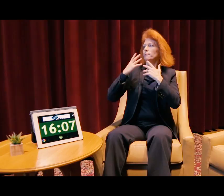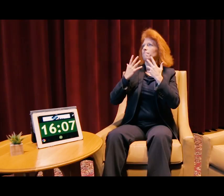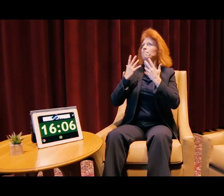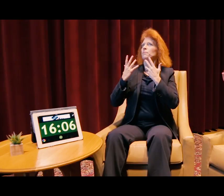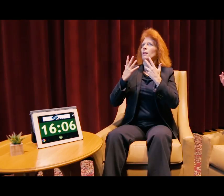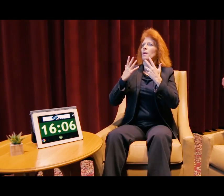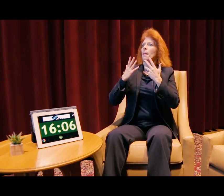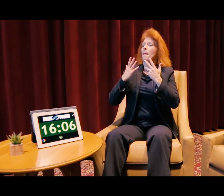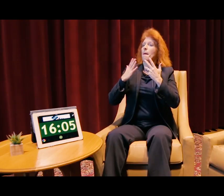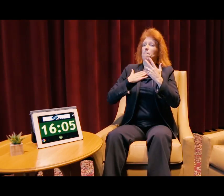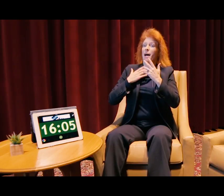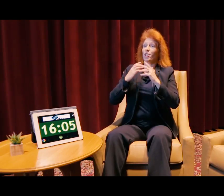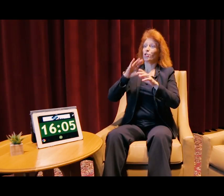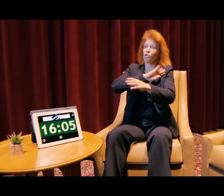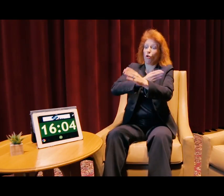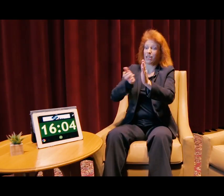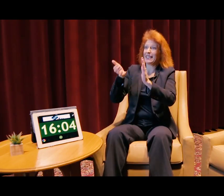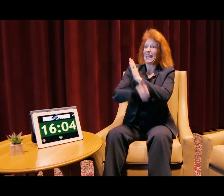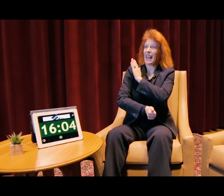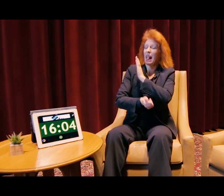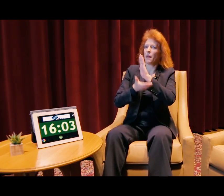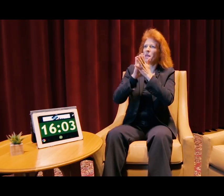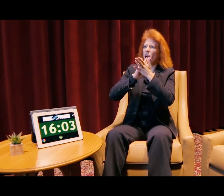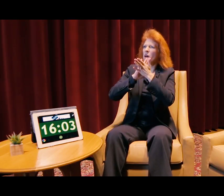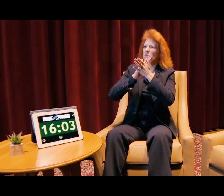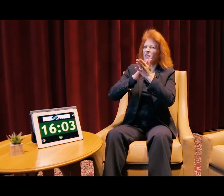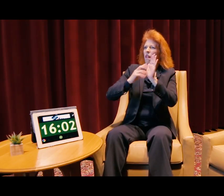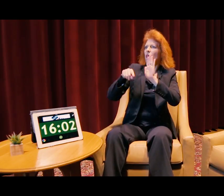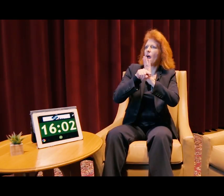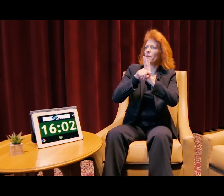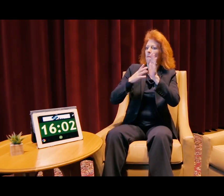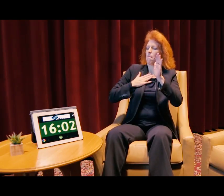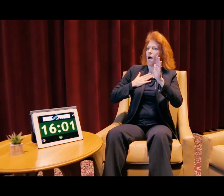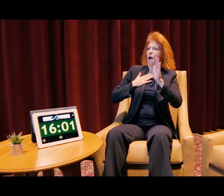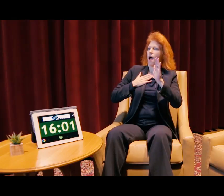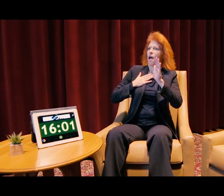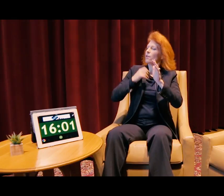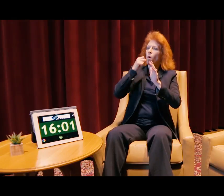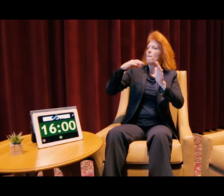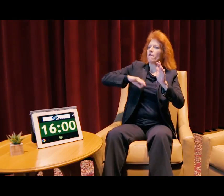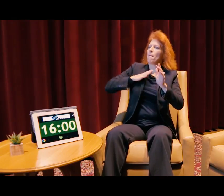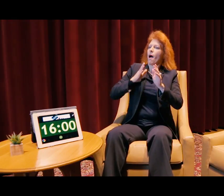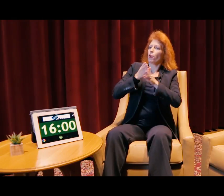my strongest skillset all of a sudden becomes a liability, when your strengths, maximized, become a liability?